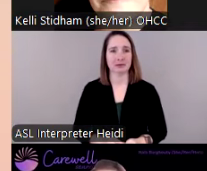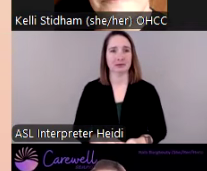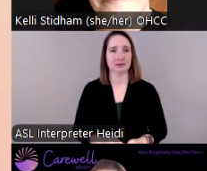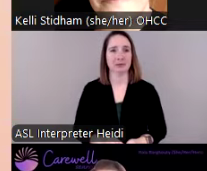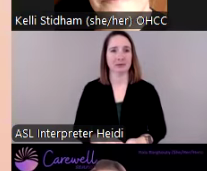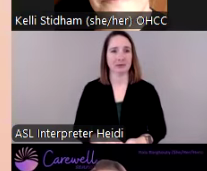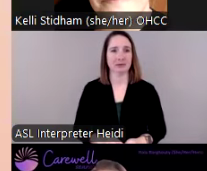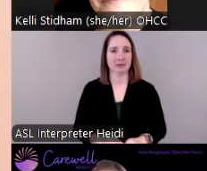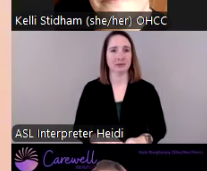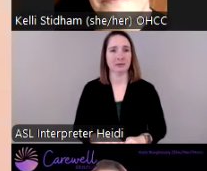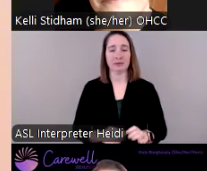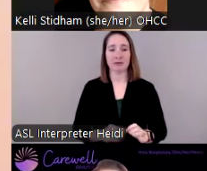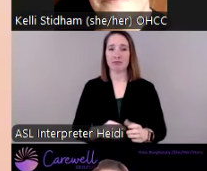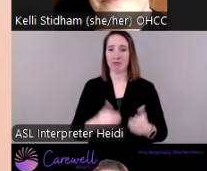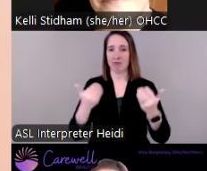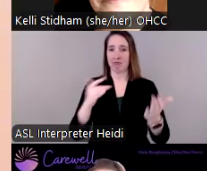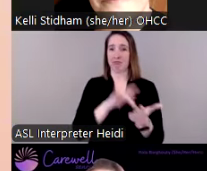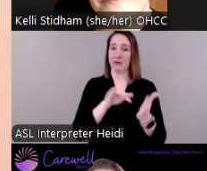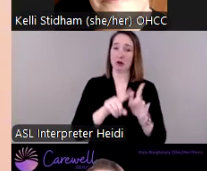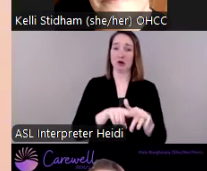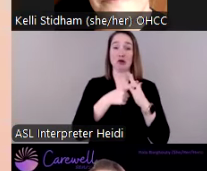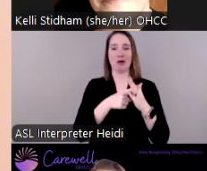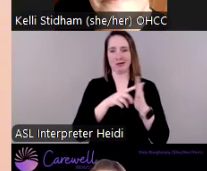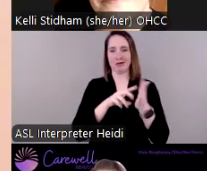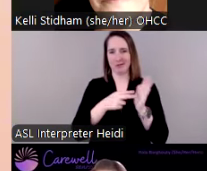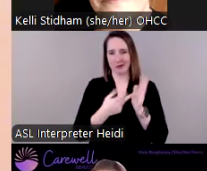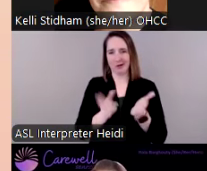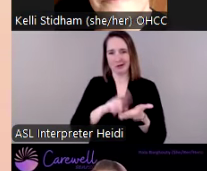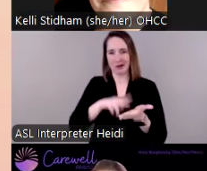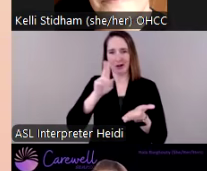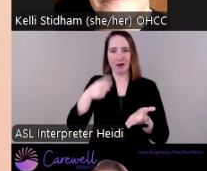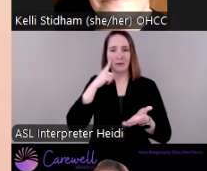So, click start in order to sign up for